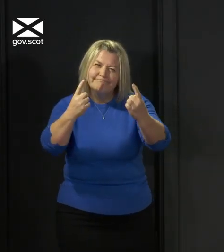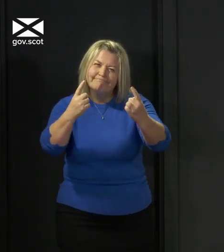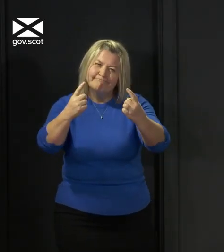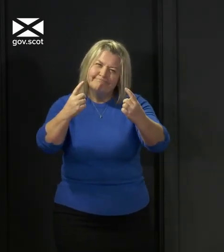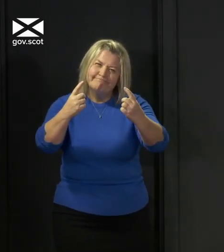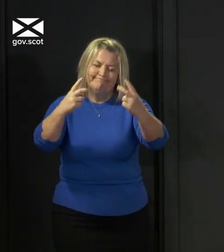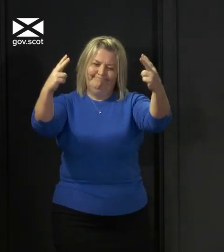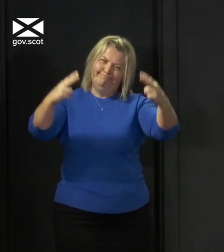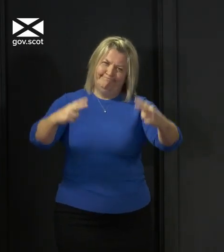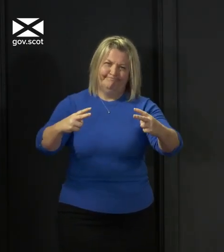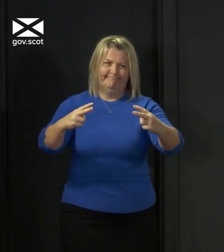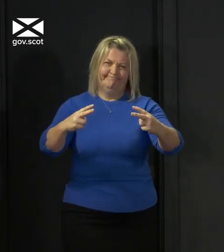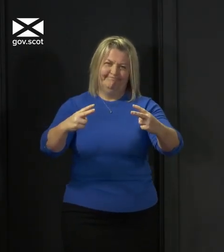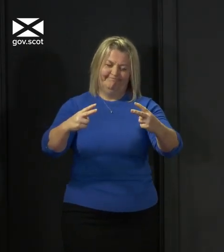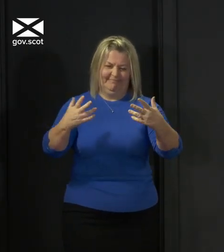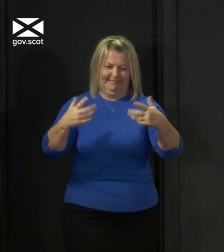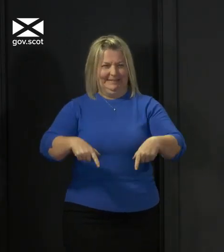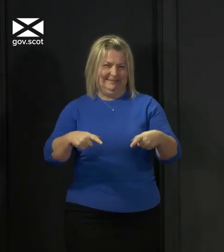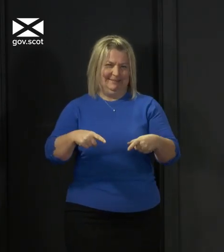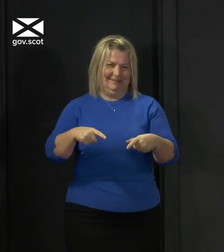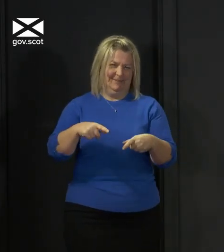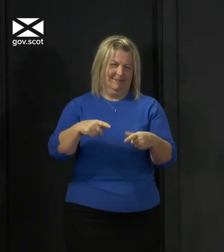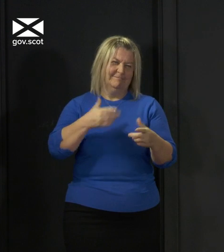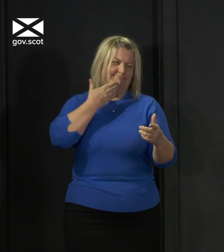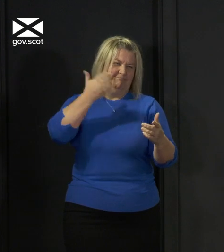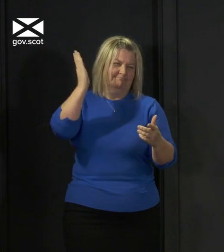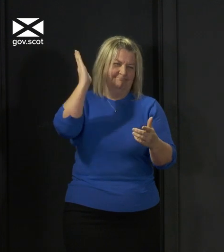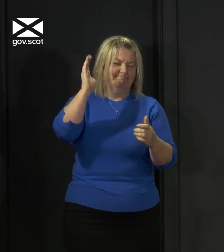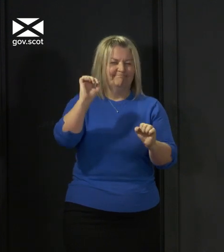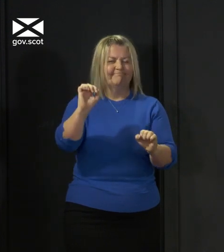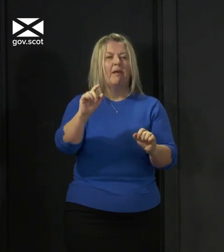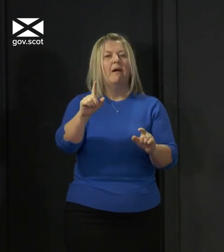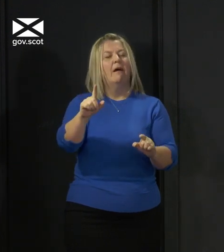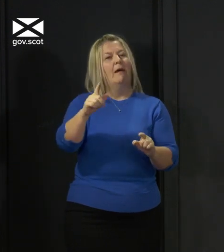this daily briefing I would start as I always do with an update on some of the